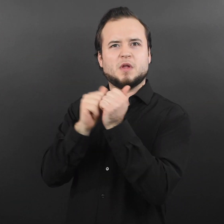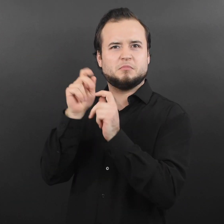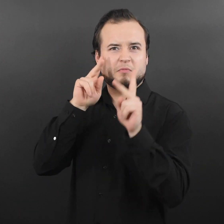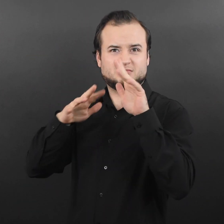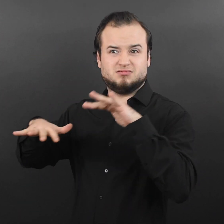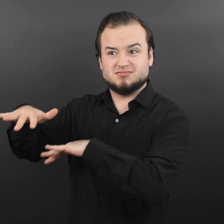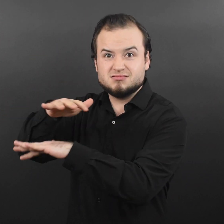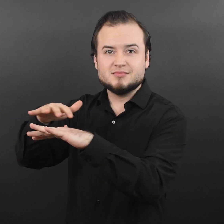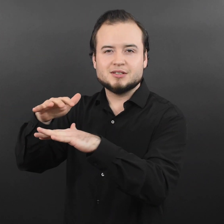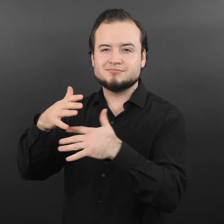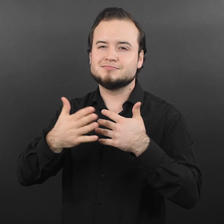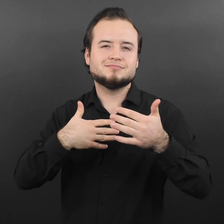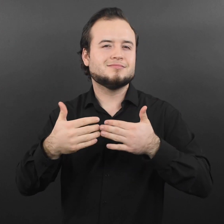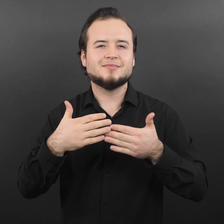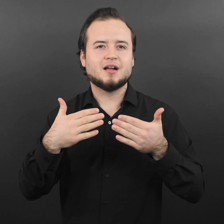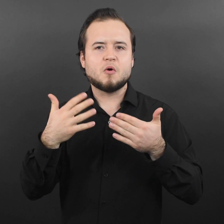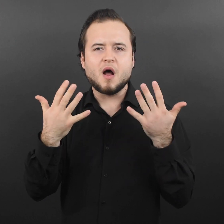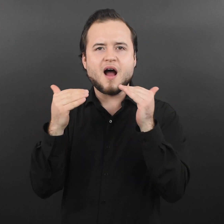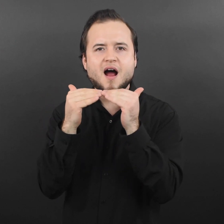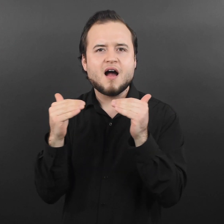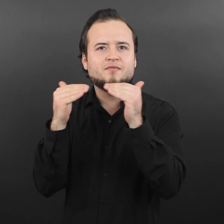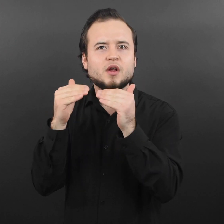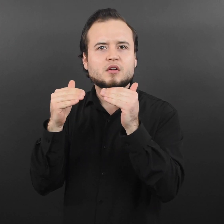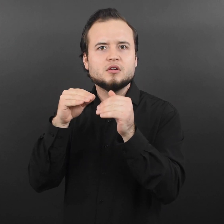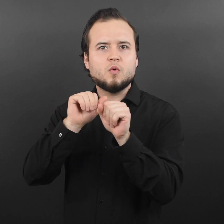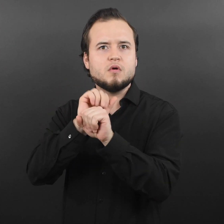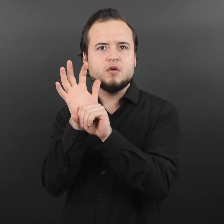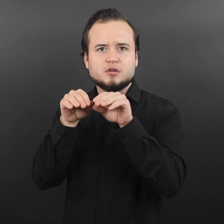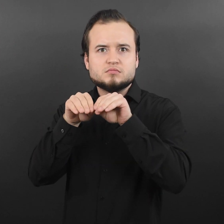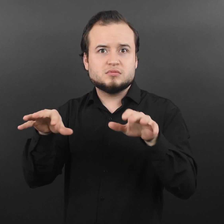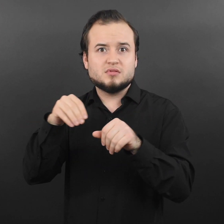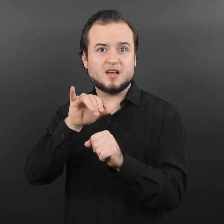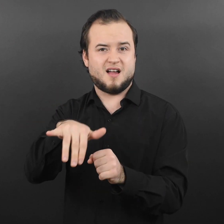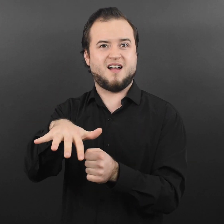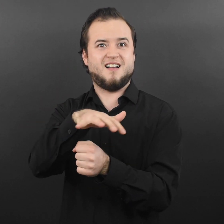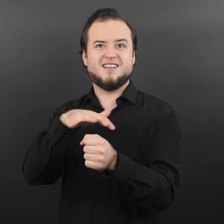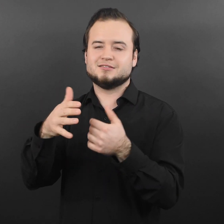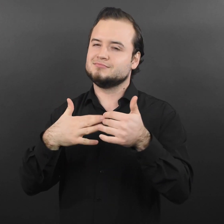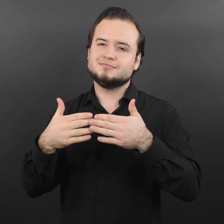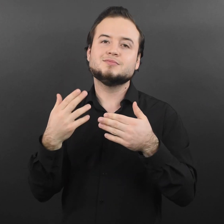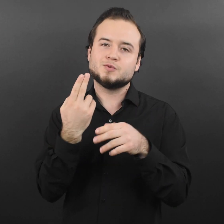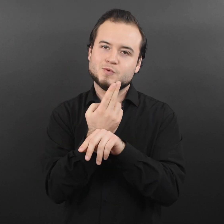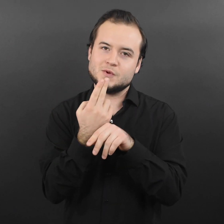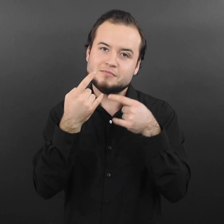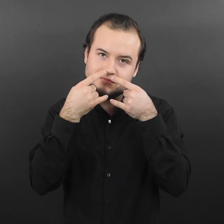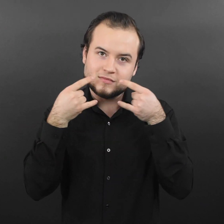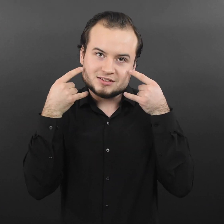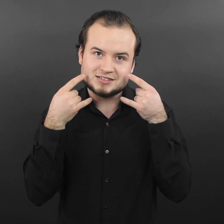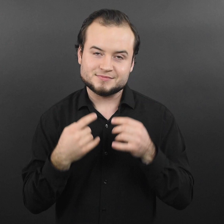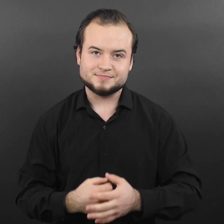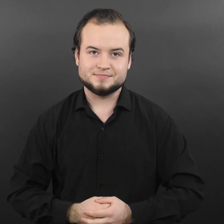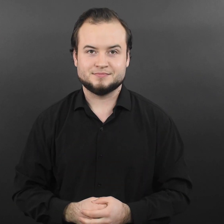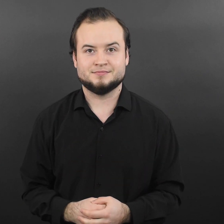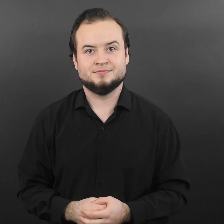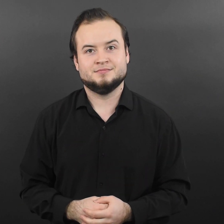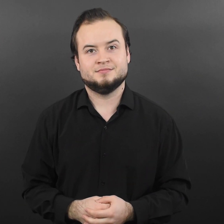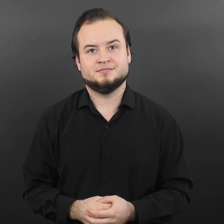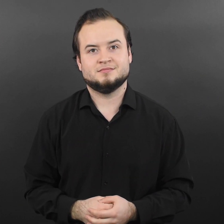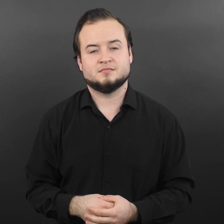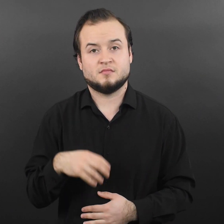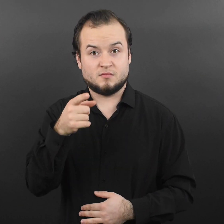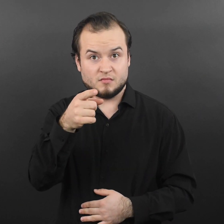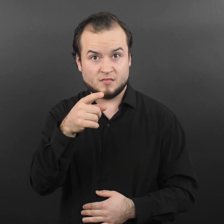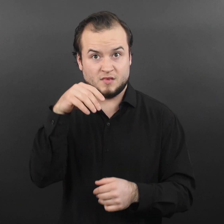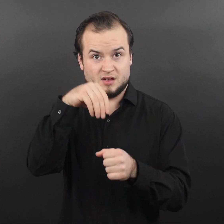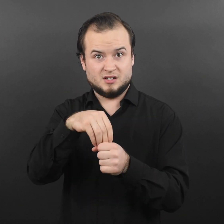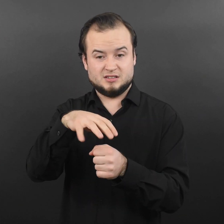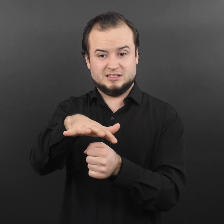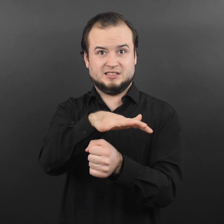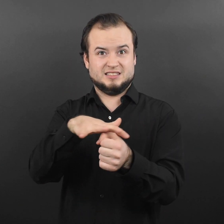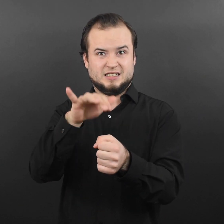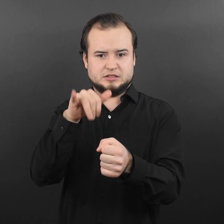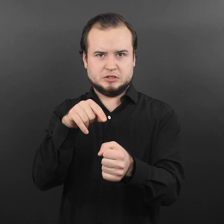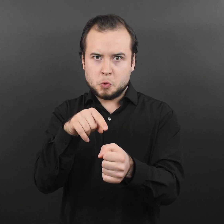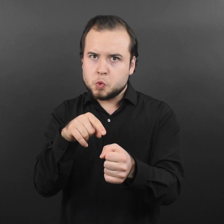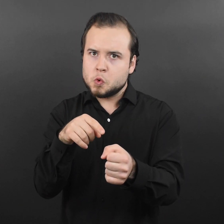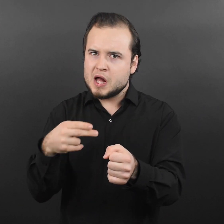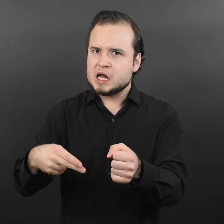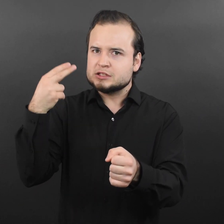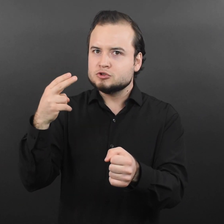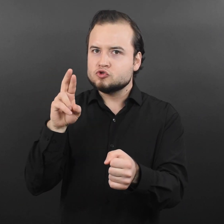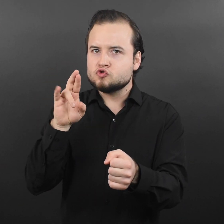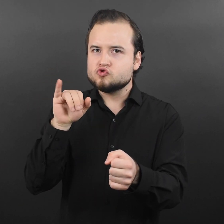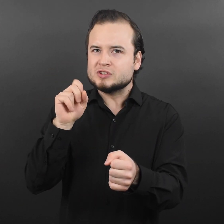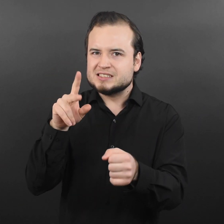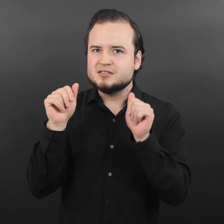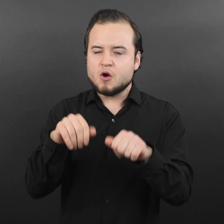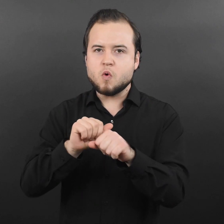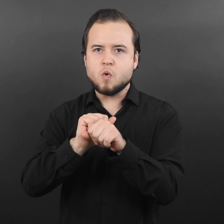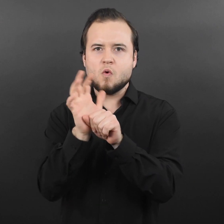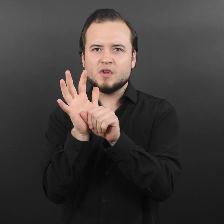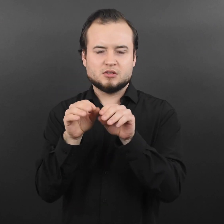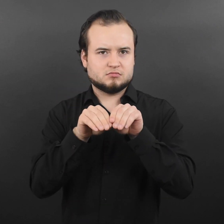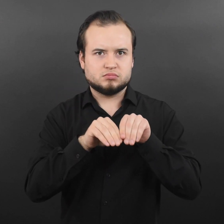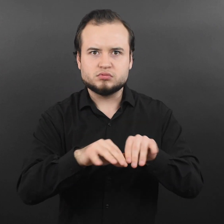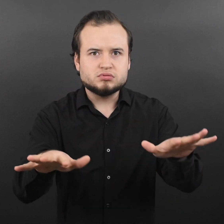of the level of transmission in your area. • Where you are in settings that pose a high risk